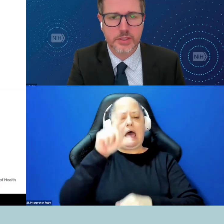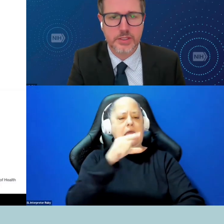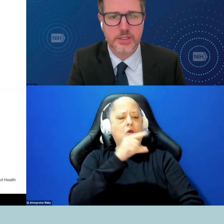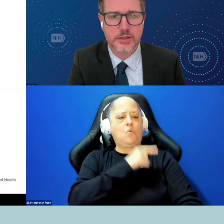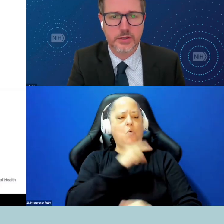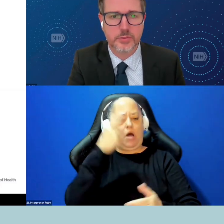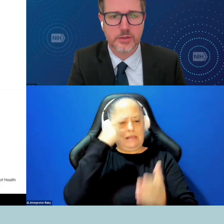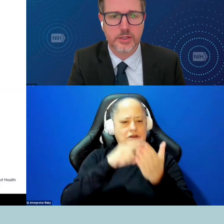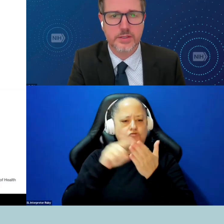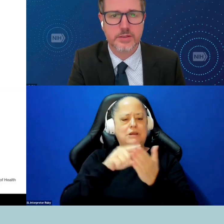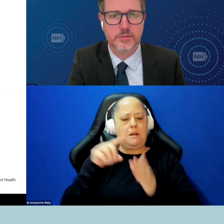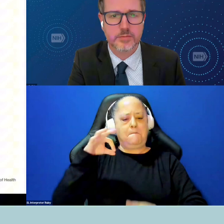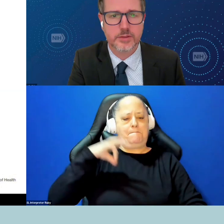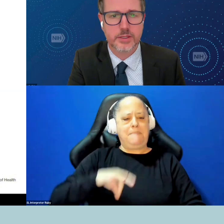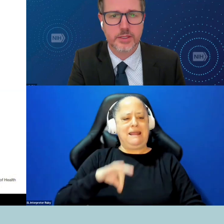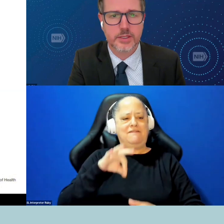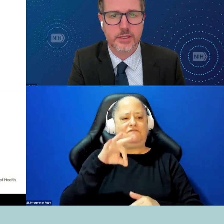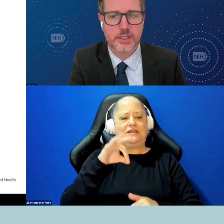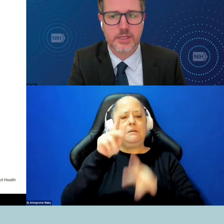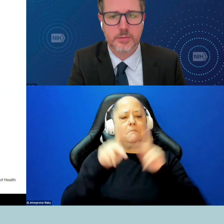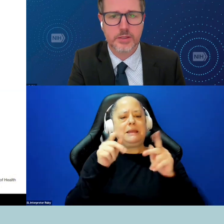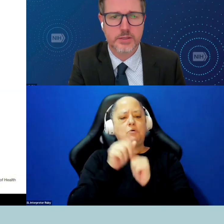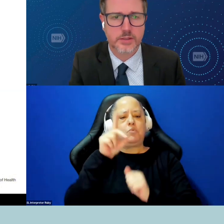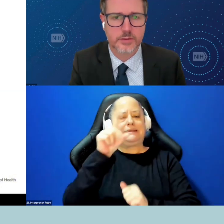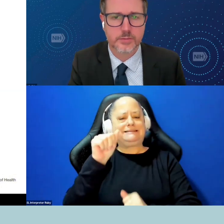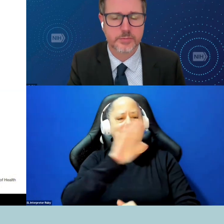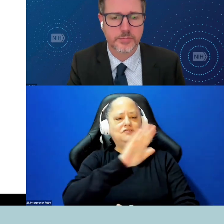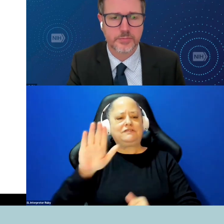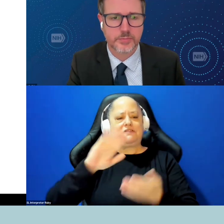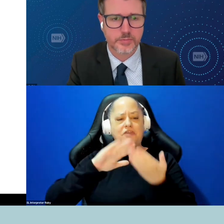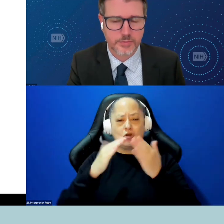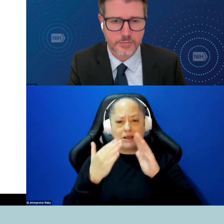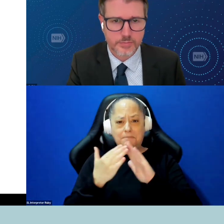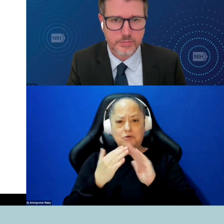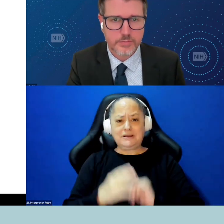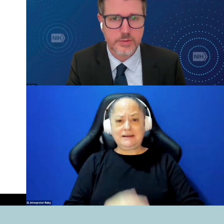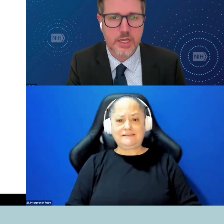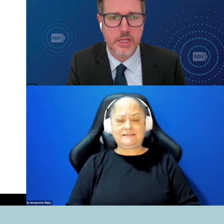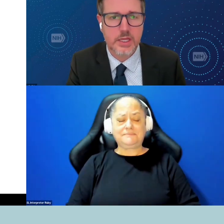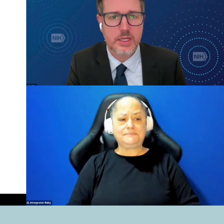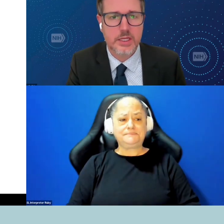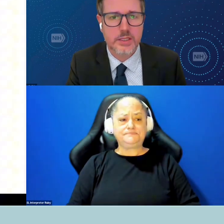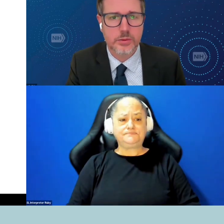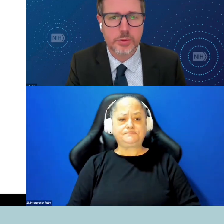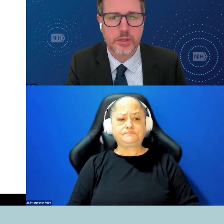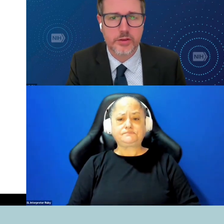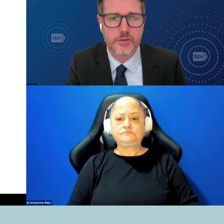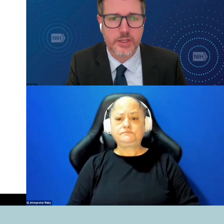disabilities and their communities. Next slide please. So we believe